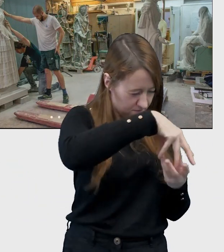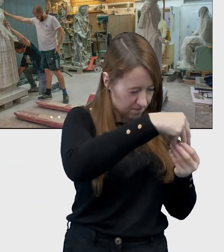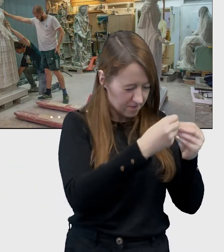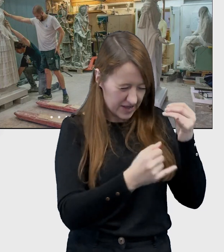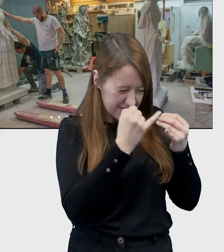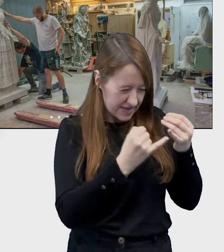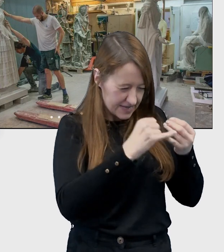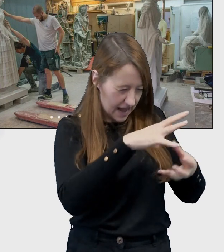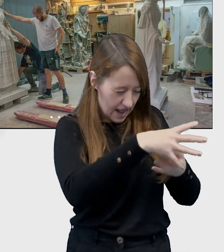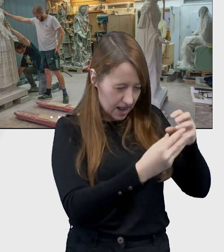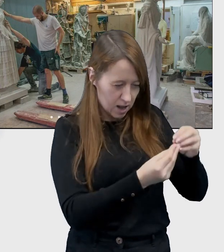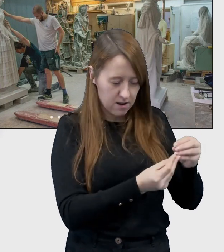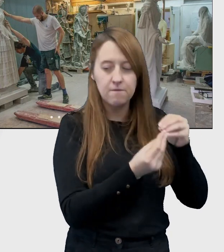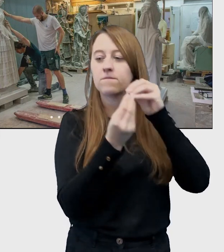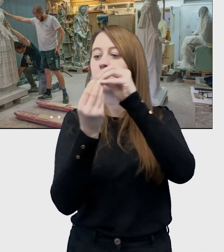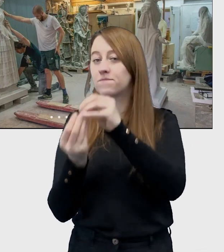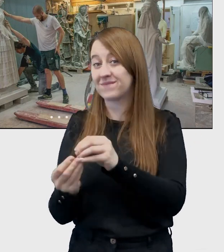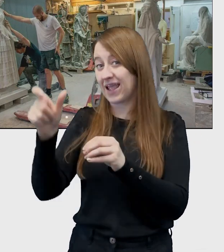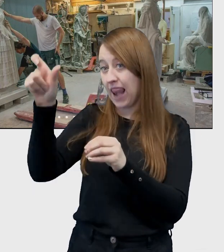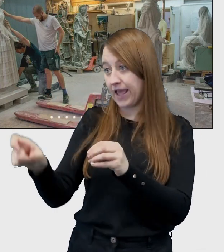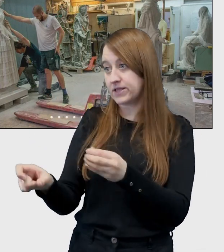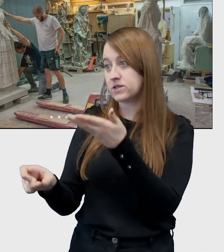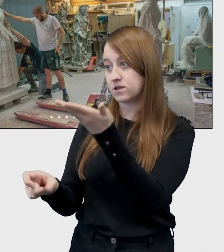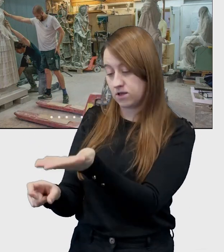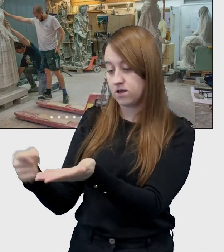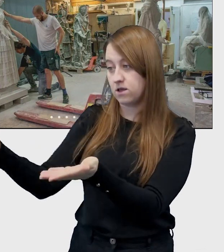they are then cast into plaster so that they can then be carved